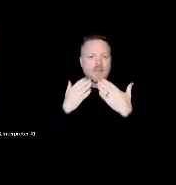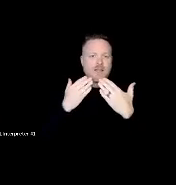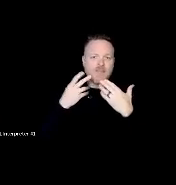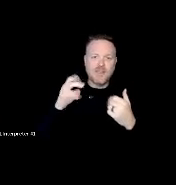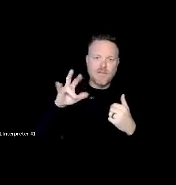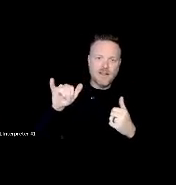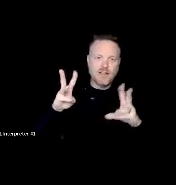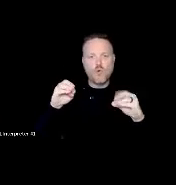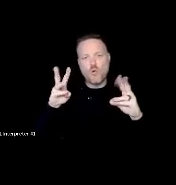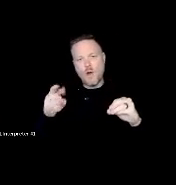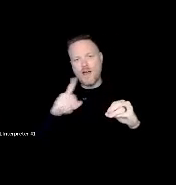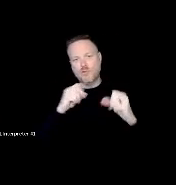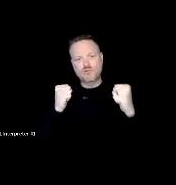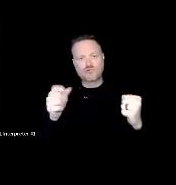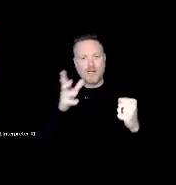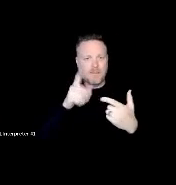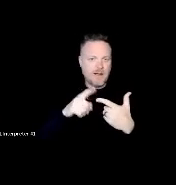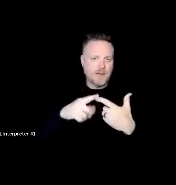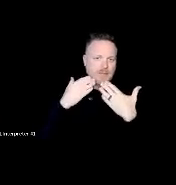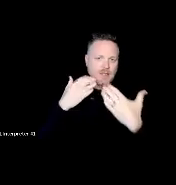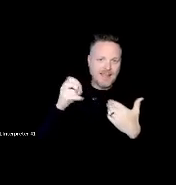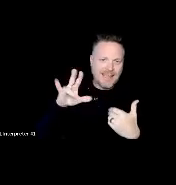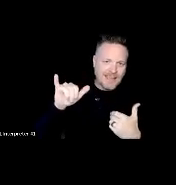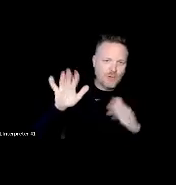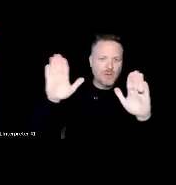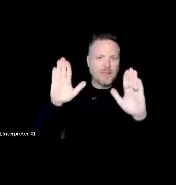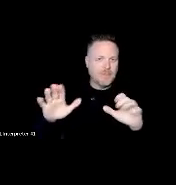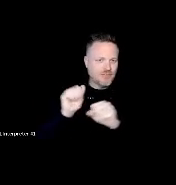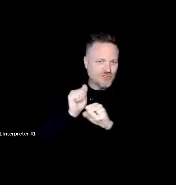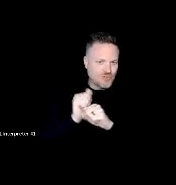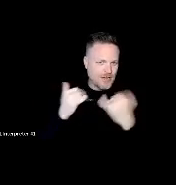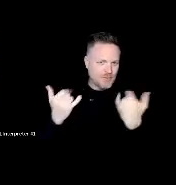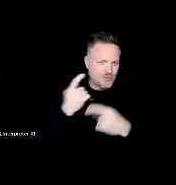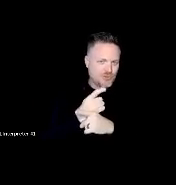what a strong mom. Thank you, Hillary, you did an amazing job sharing with your son.